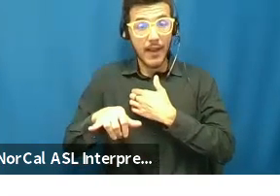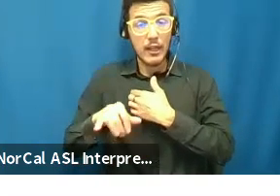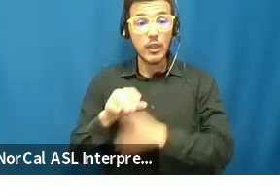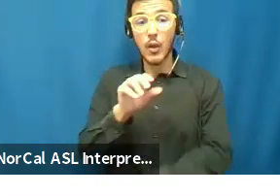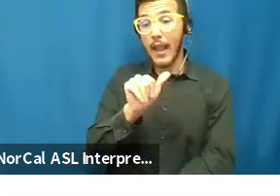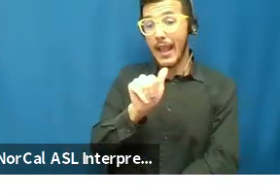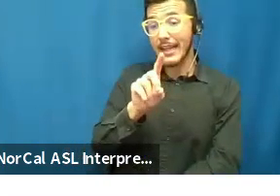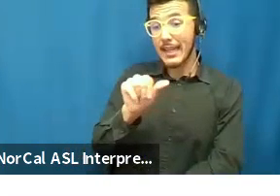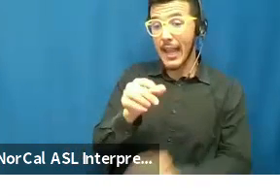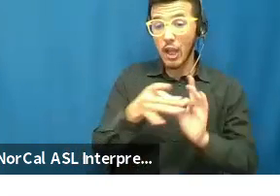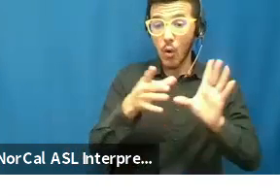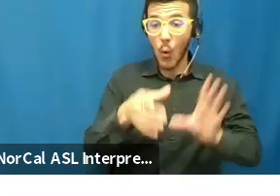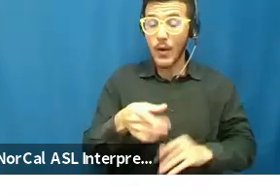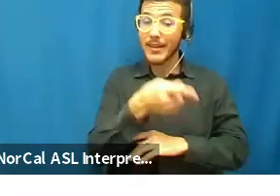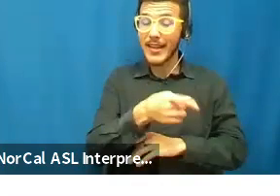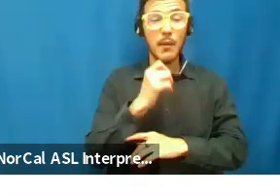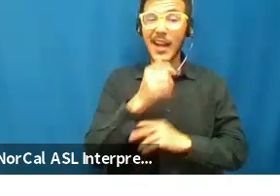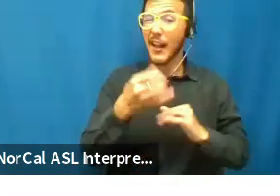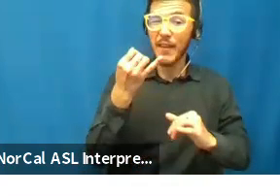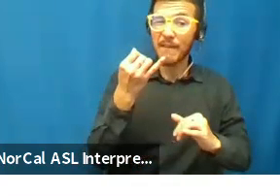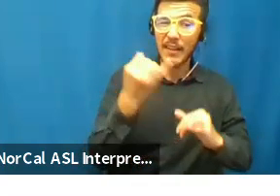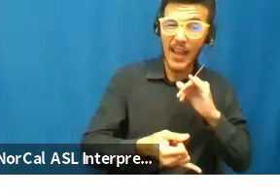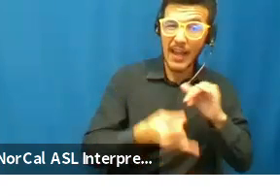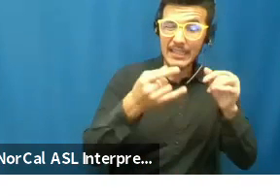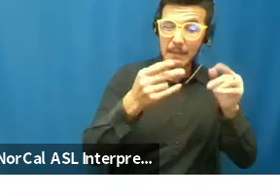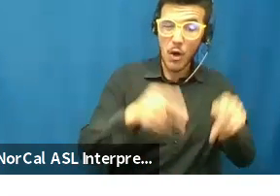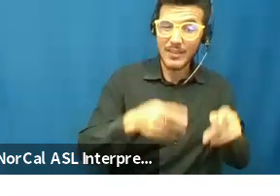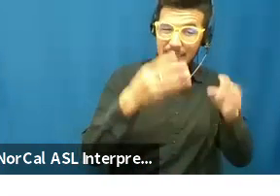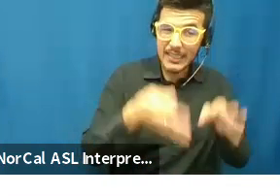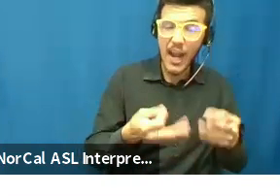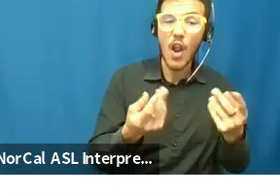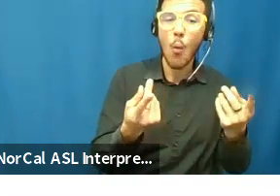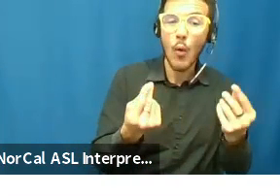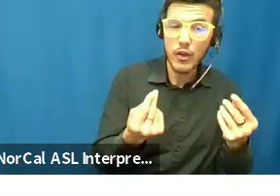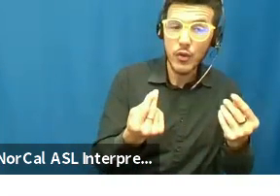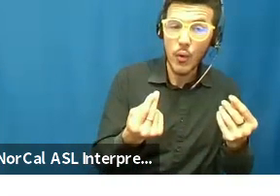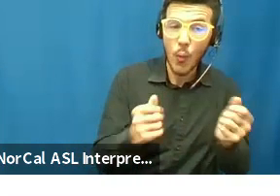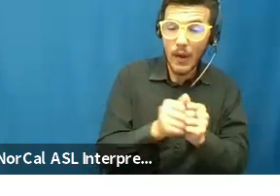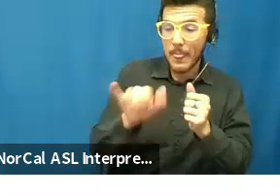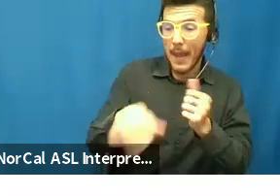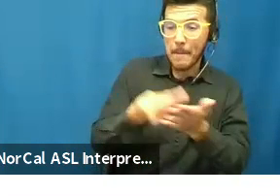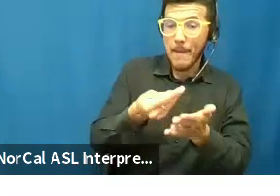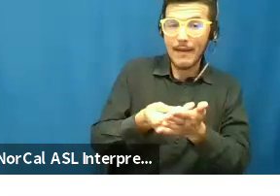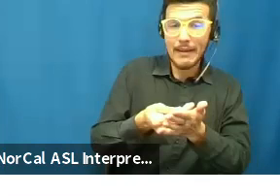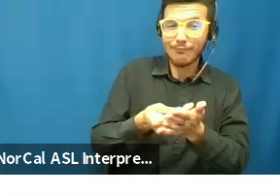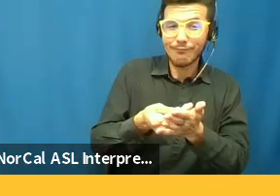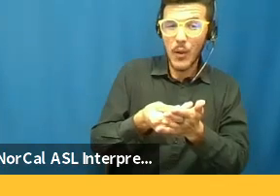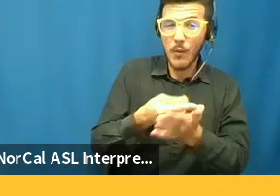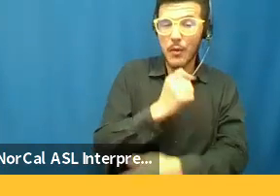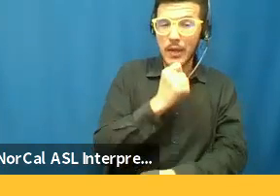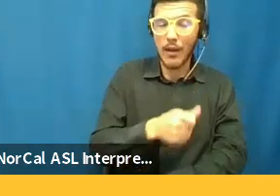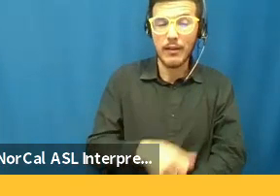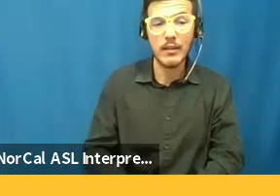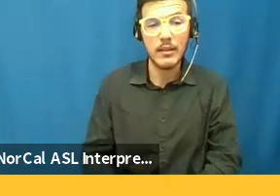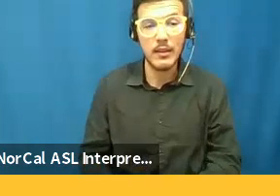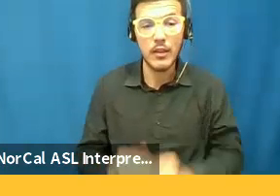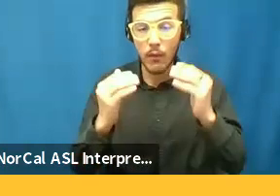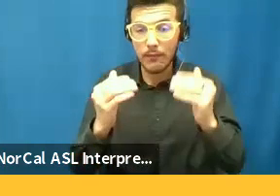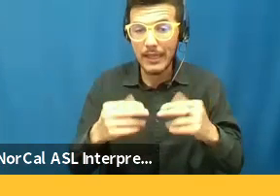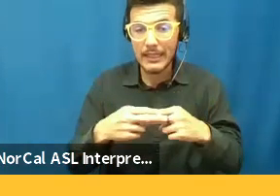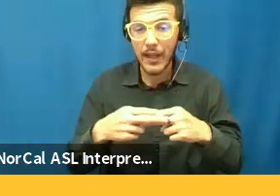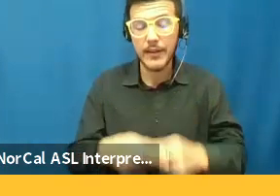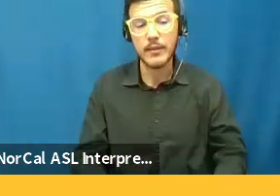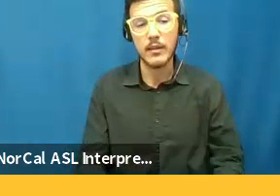was not necessarily the final decision maker of how that money is spent. Next slide. So next we'll